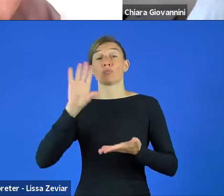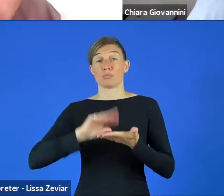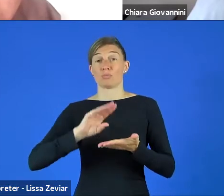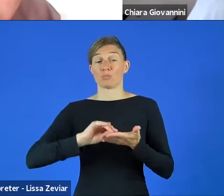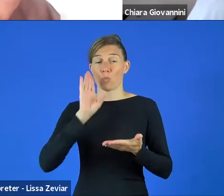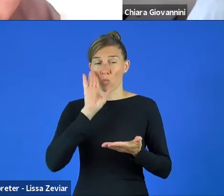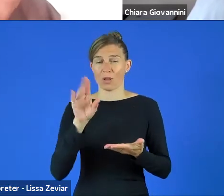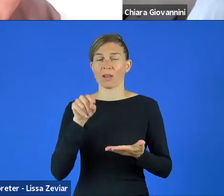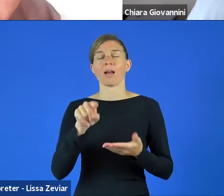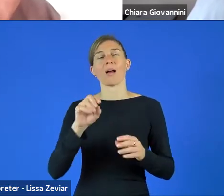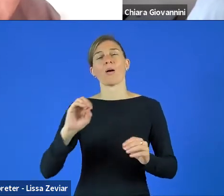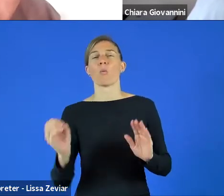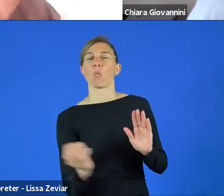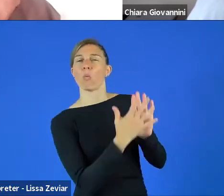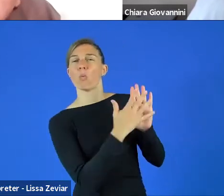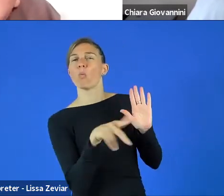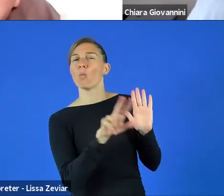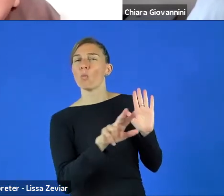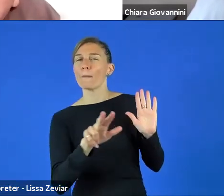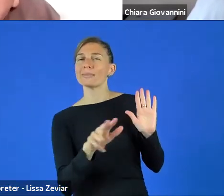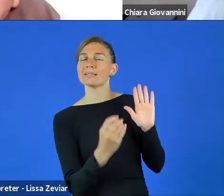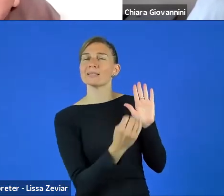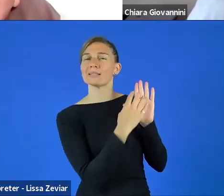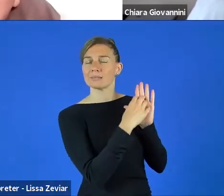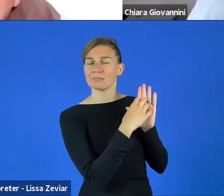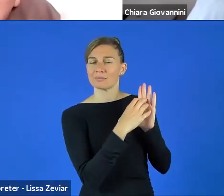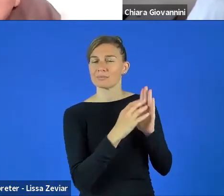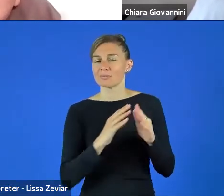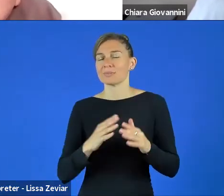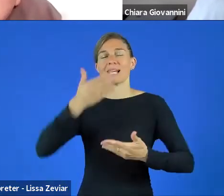And there is also a post-event survey which will be launched automatically